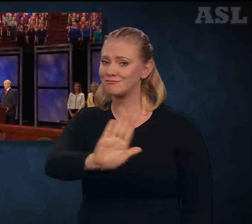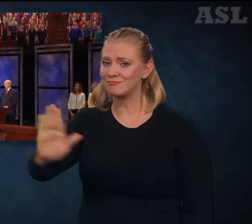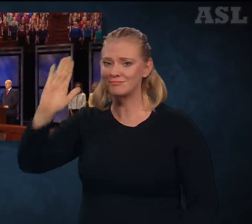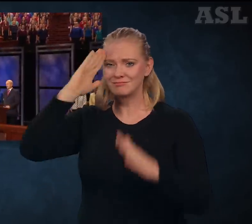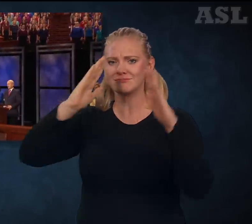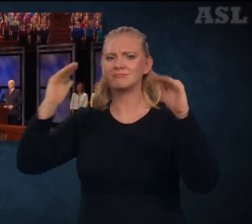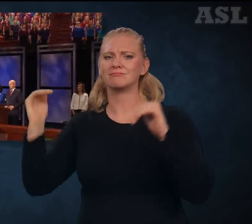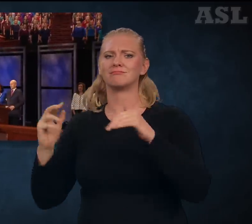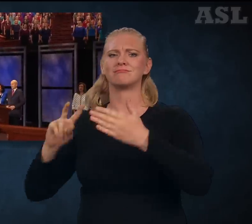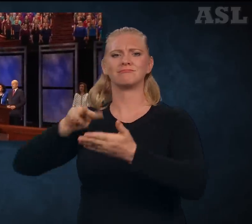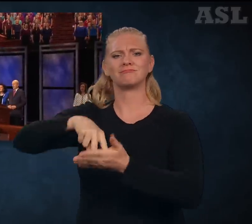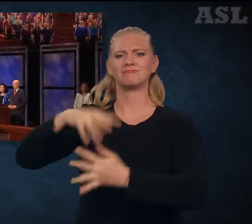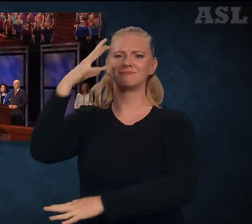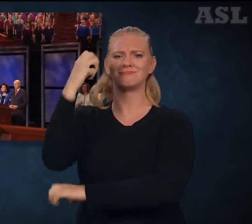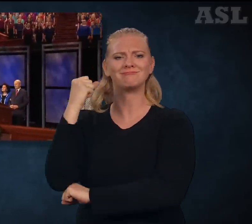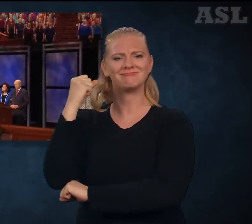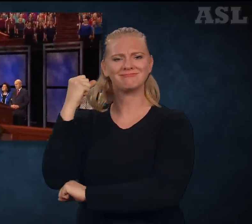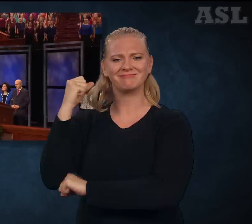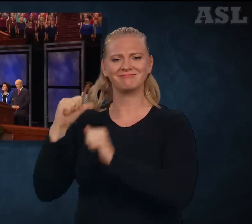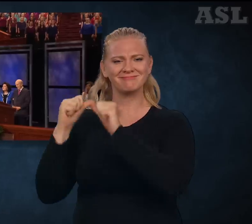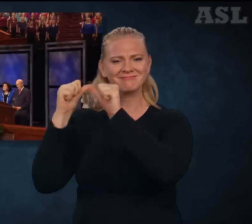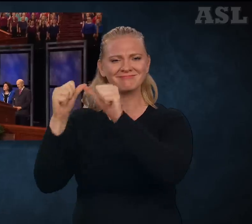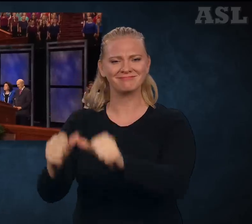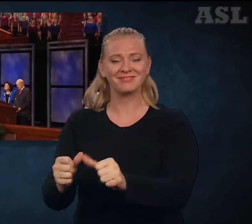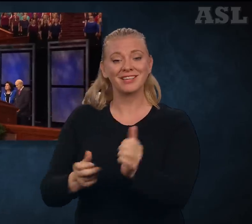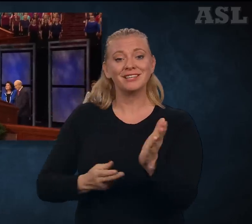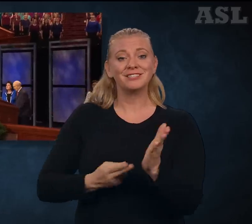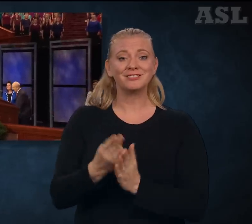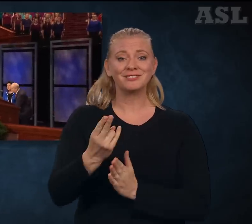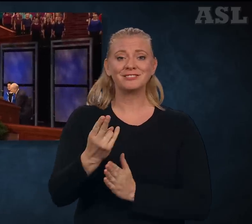HOPE OF ISRAEL, RISE IN MIGHT